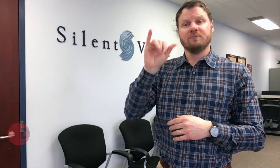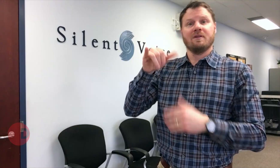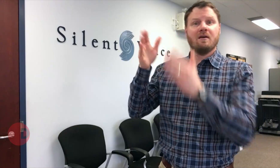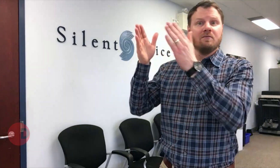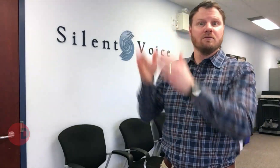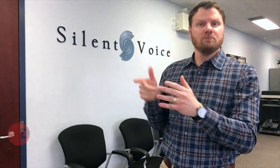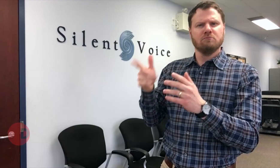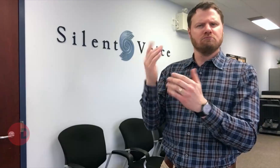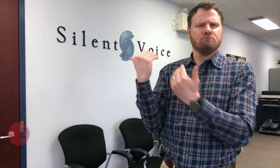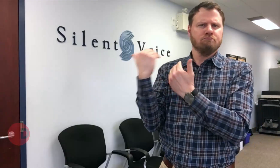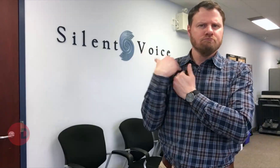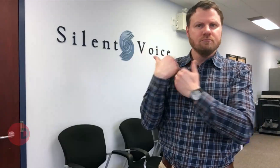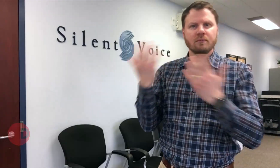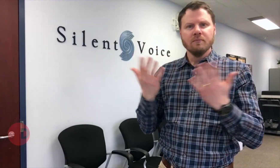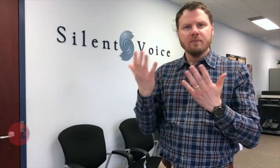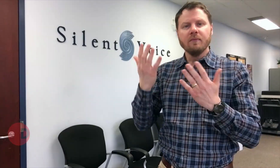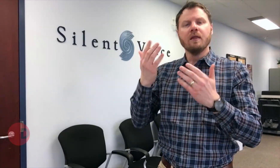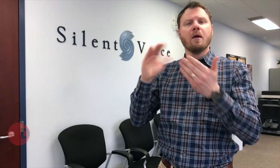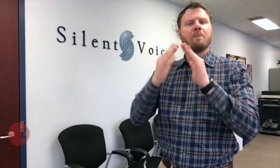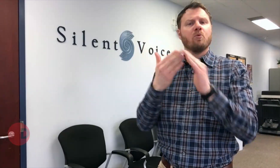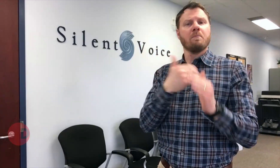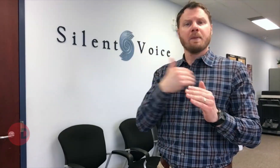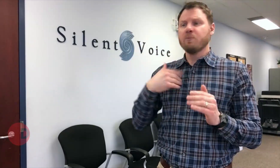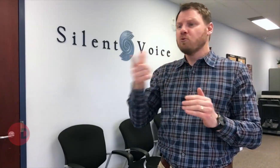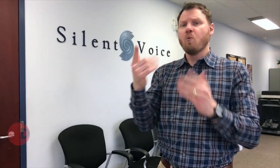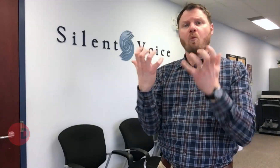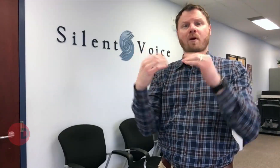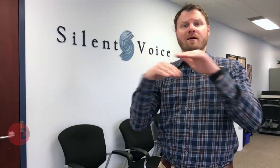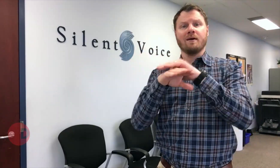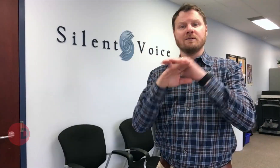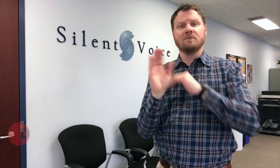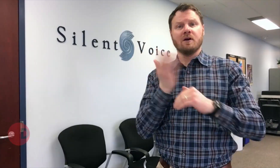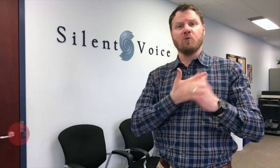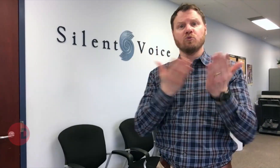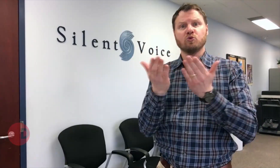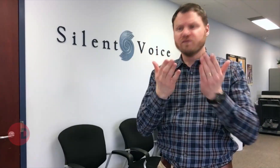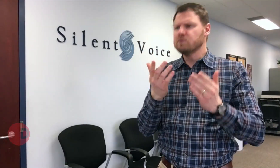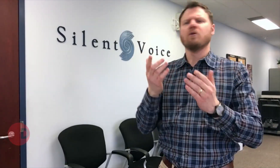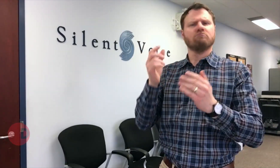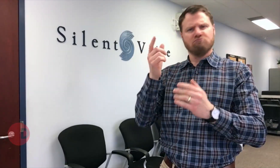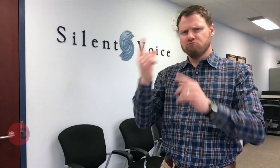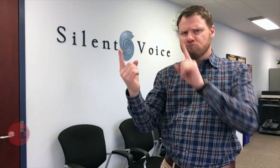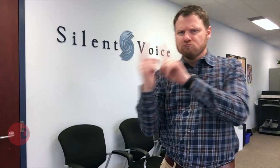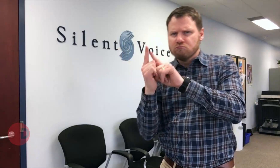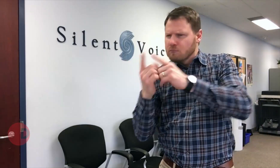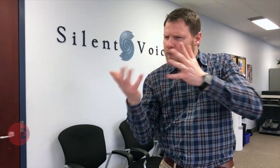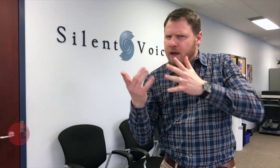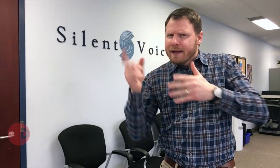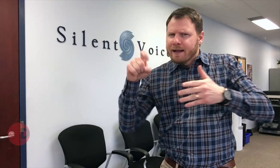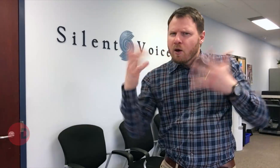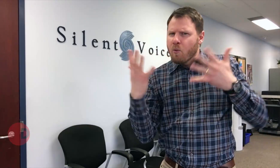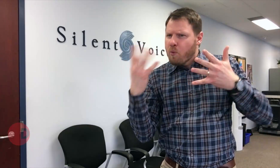This person would be in charge of working with community members wanting to access our services,